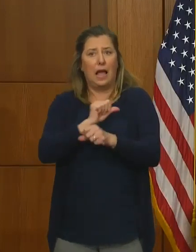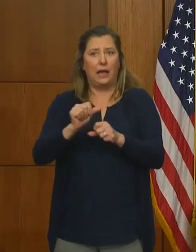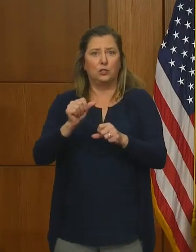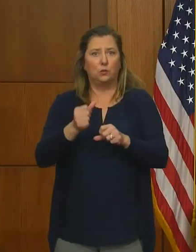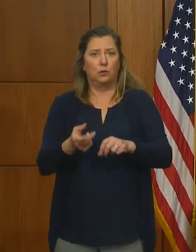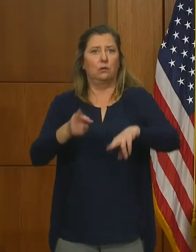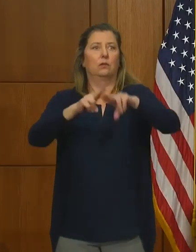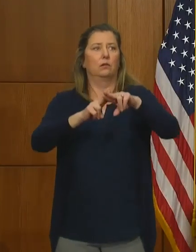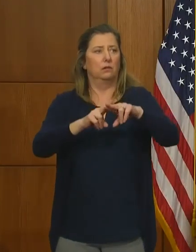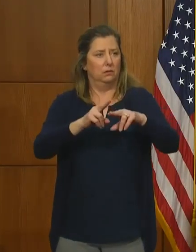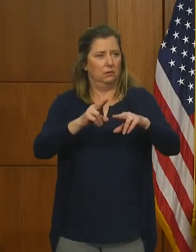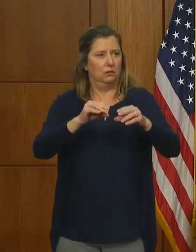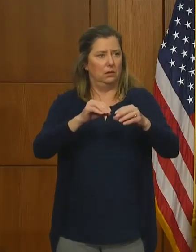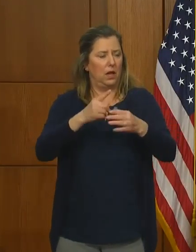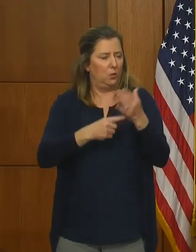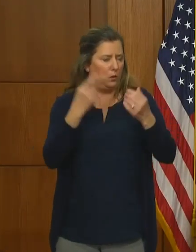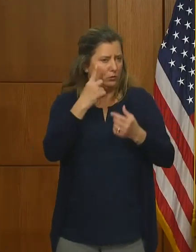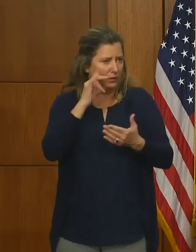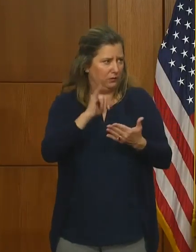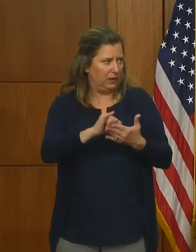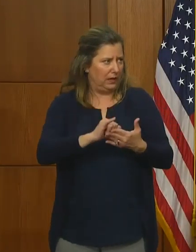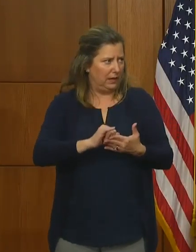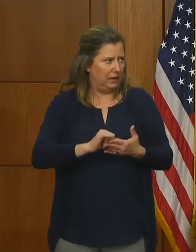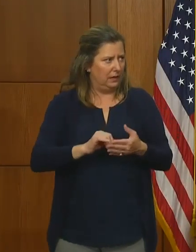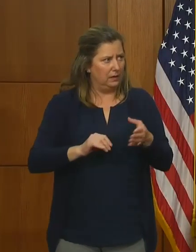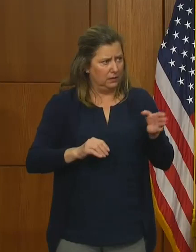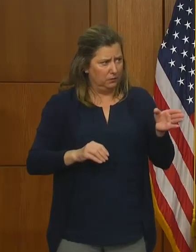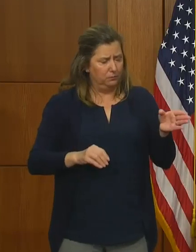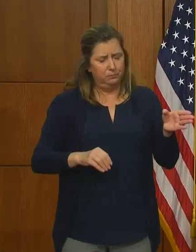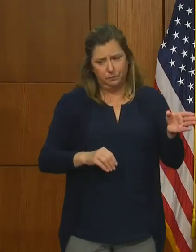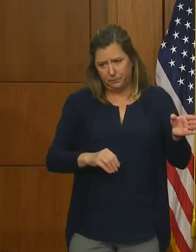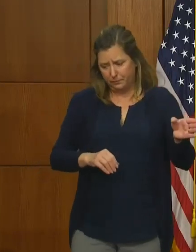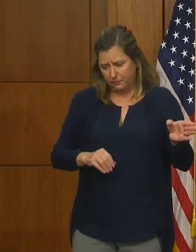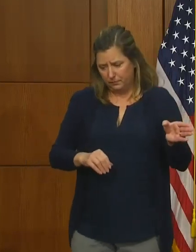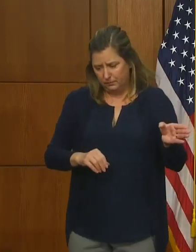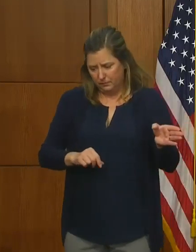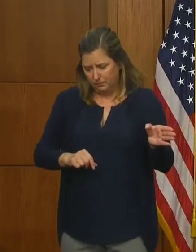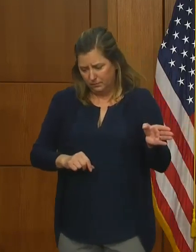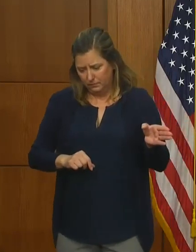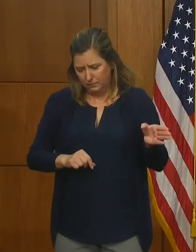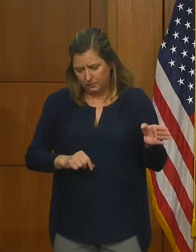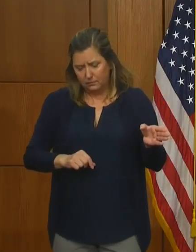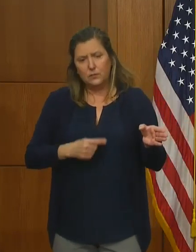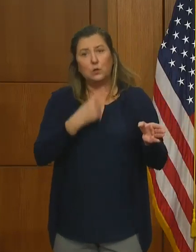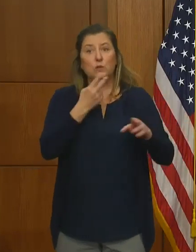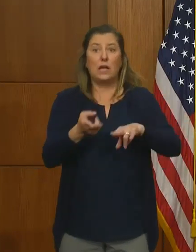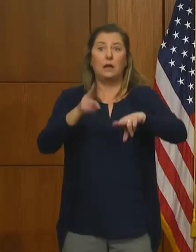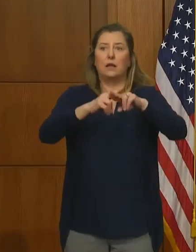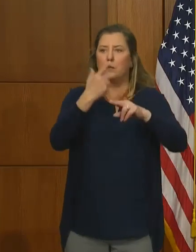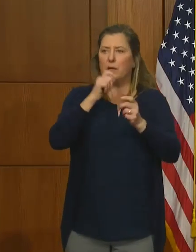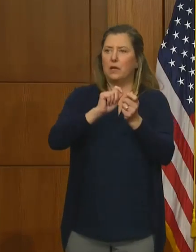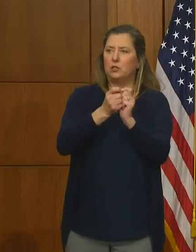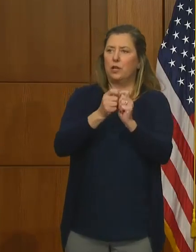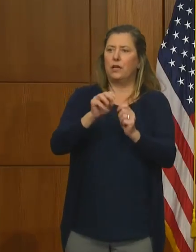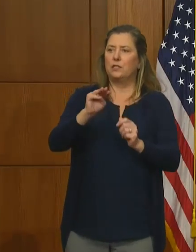ABOUT THE- ACTUAL JOB AND WHAT